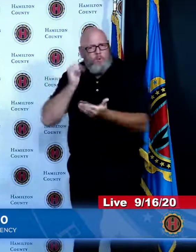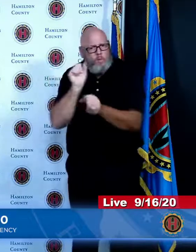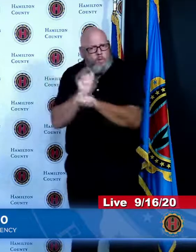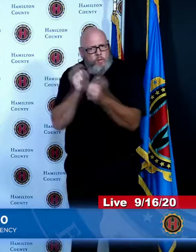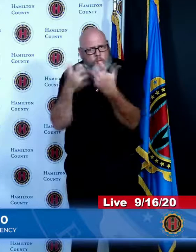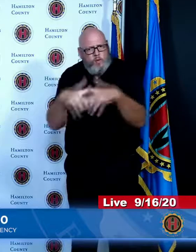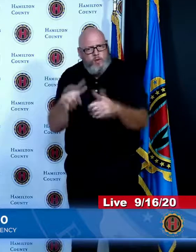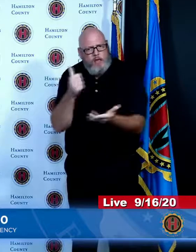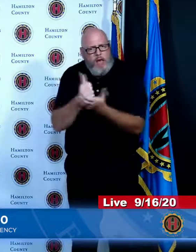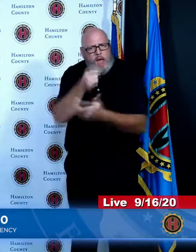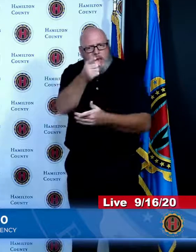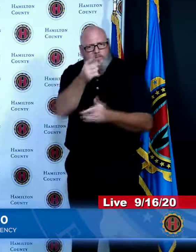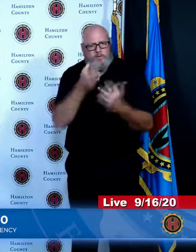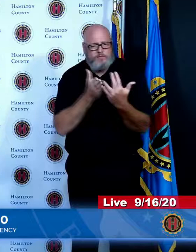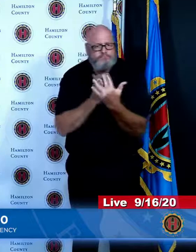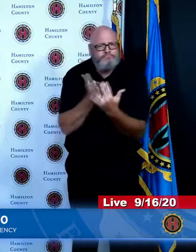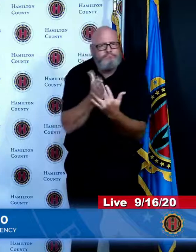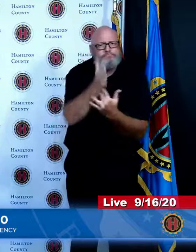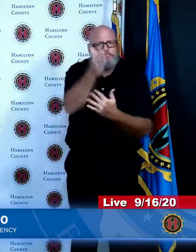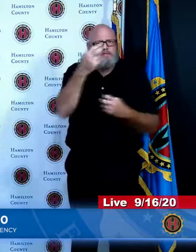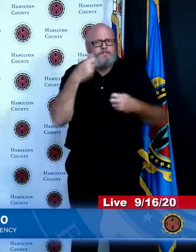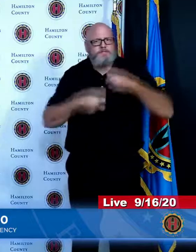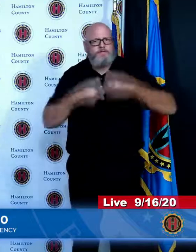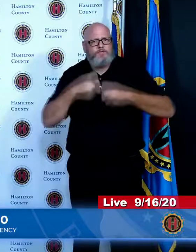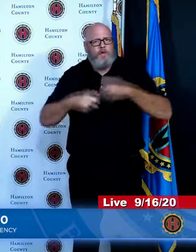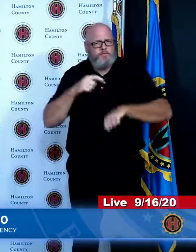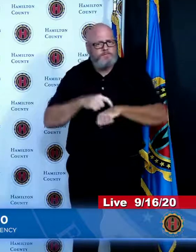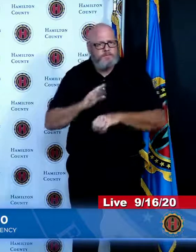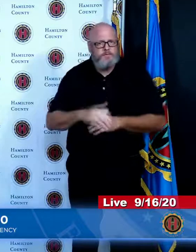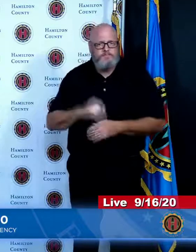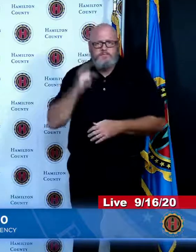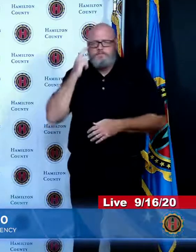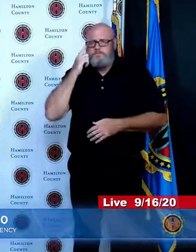if you need the assistance you're getting the assistance that you need